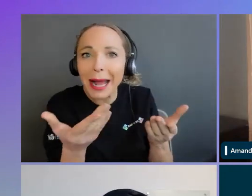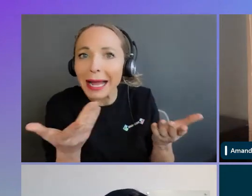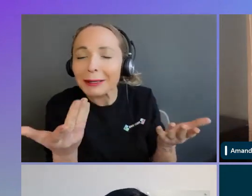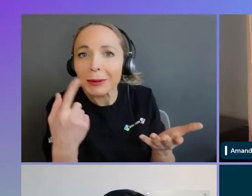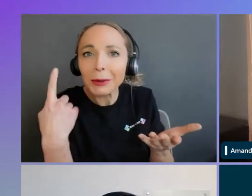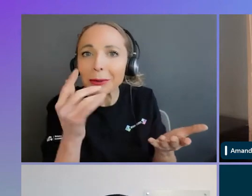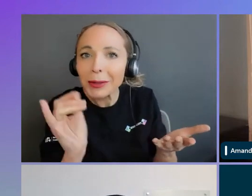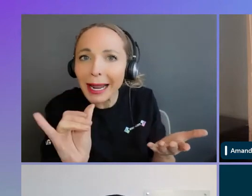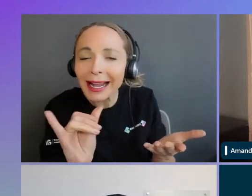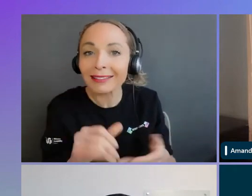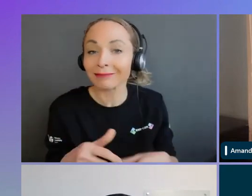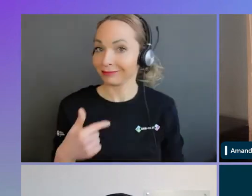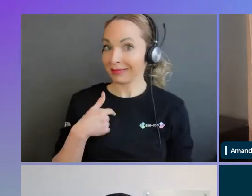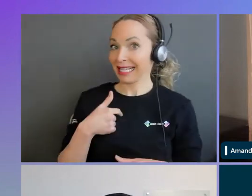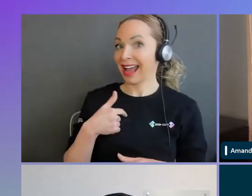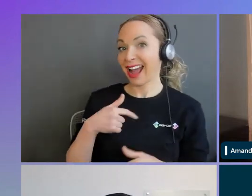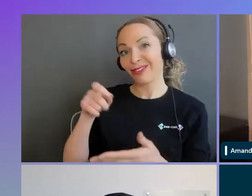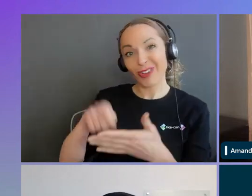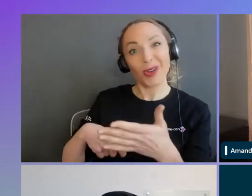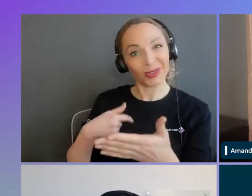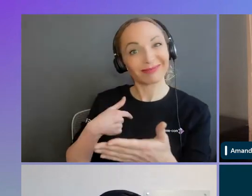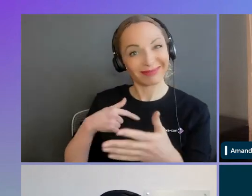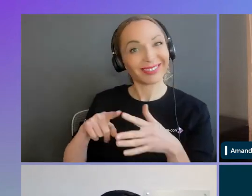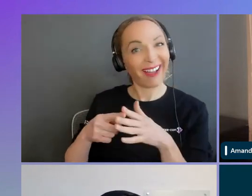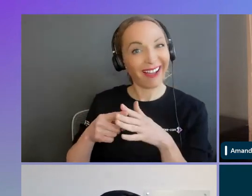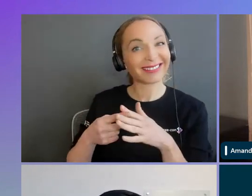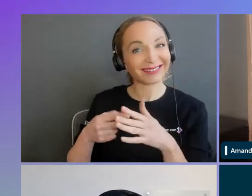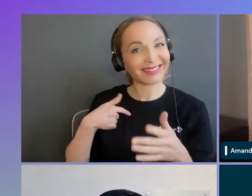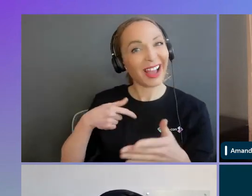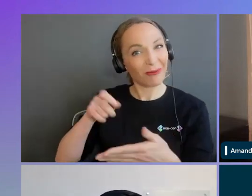um, just to have as part of our migration over to angular. Um,